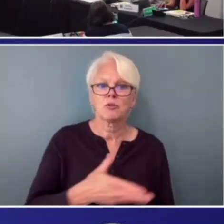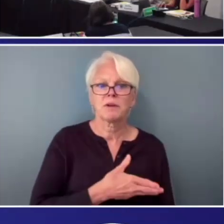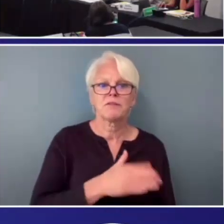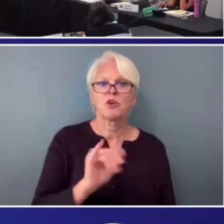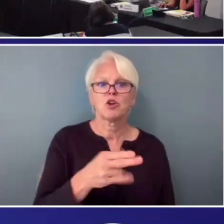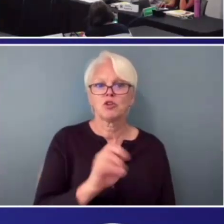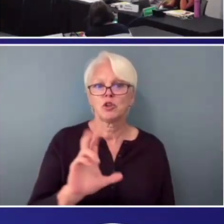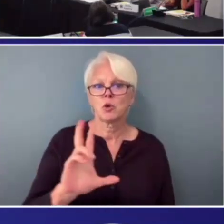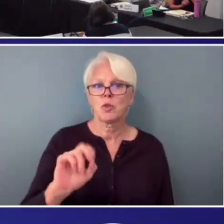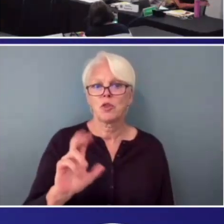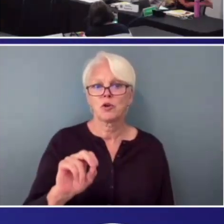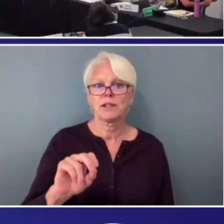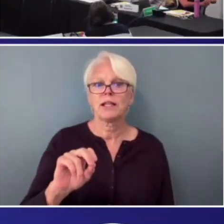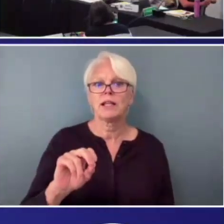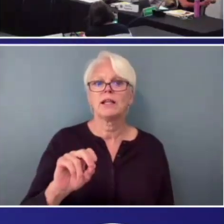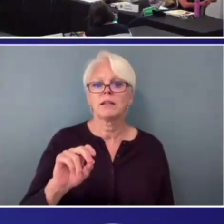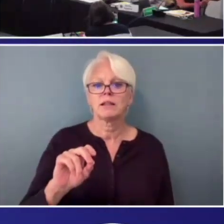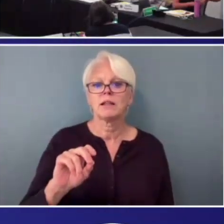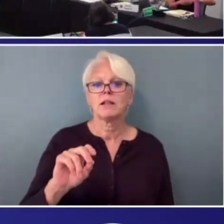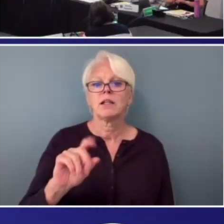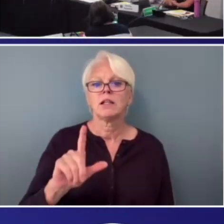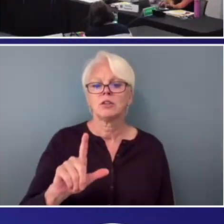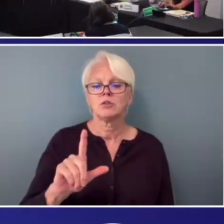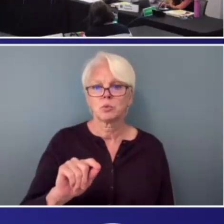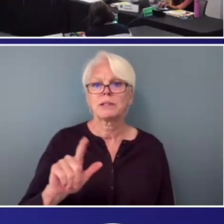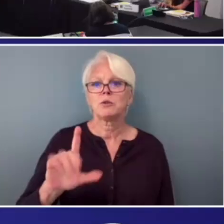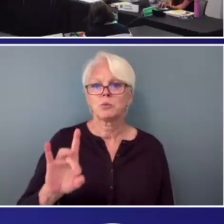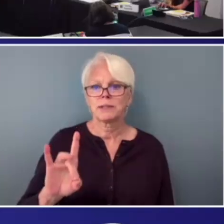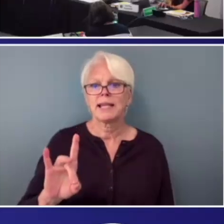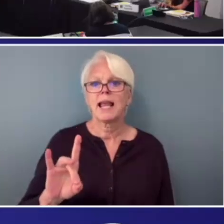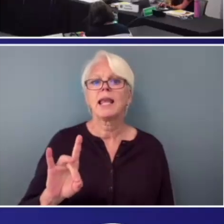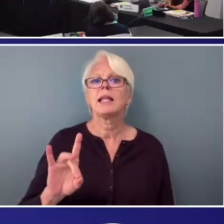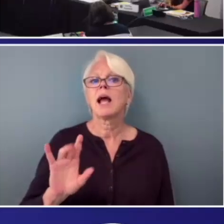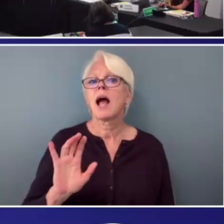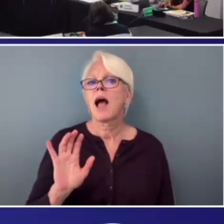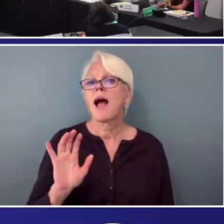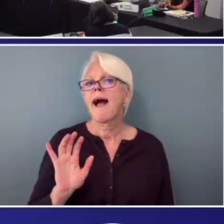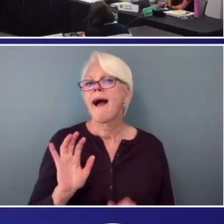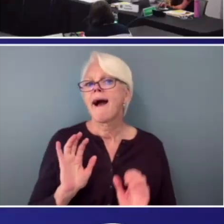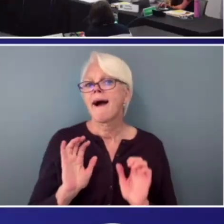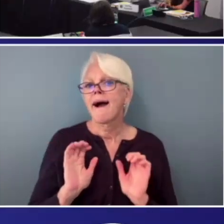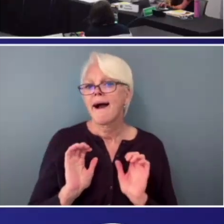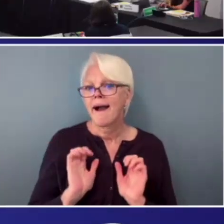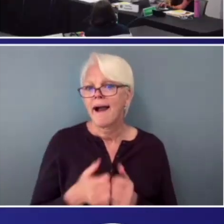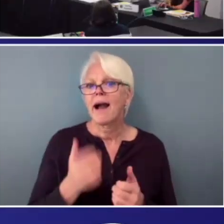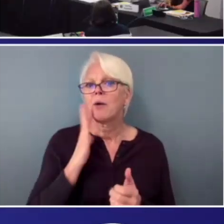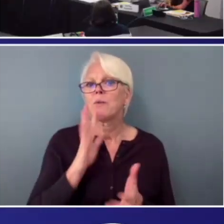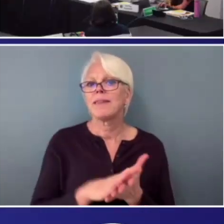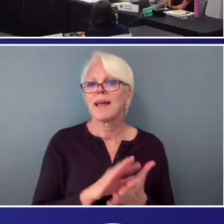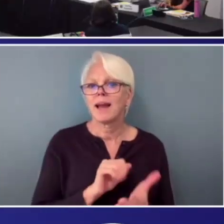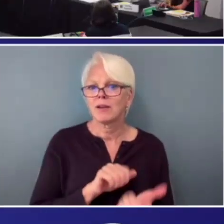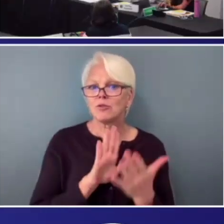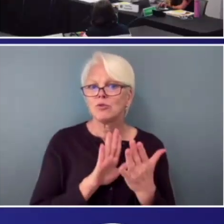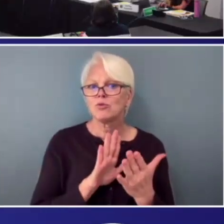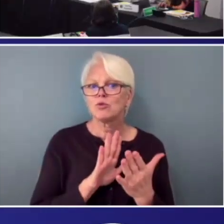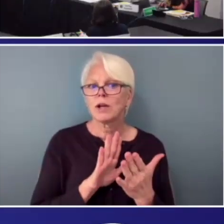2028. How would it address, I guess, a payment that's,